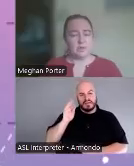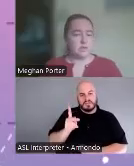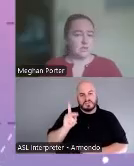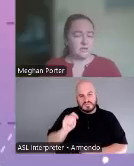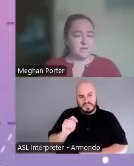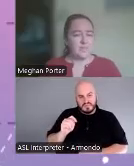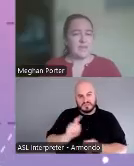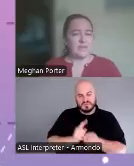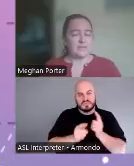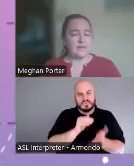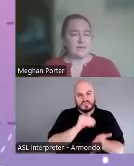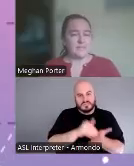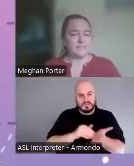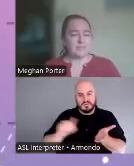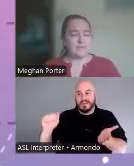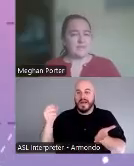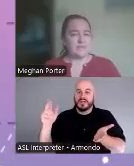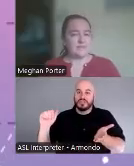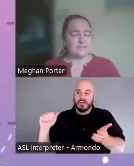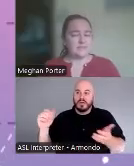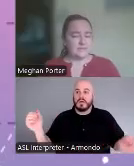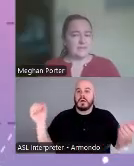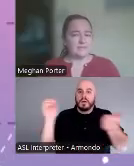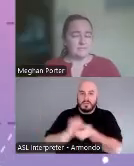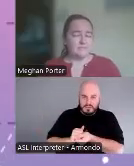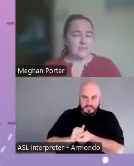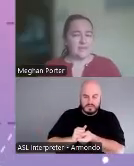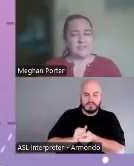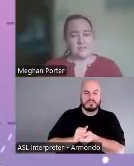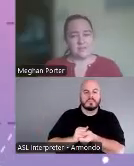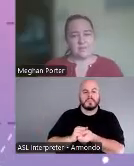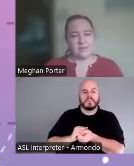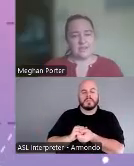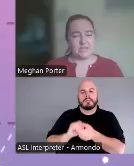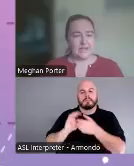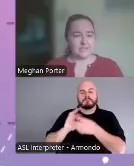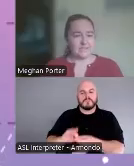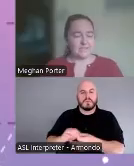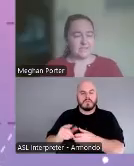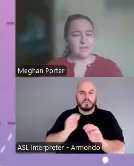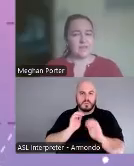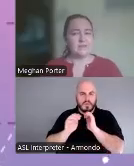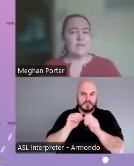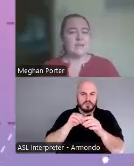partnered in this related to their Communication Access Toolkit.